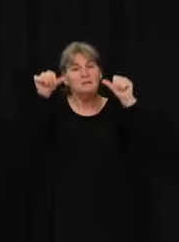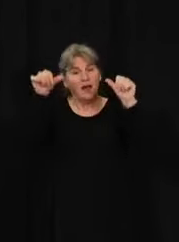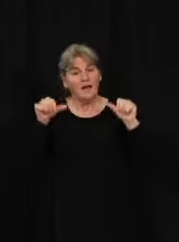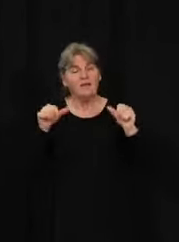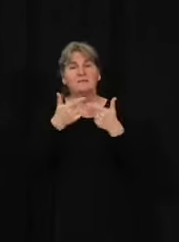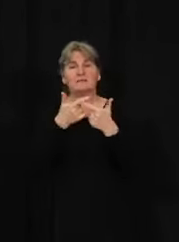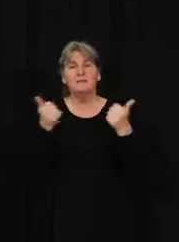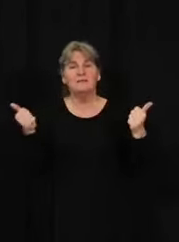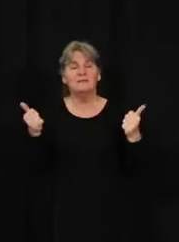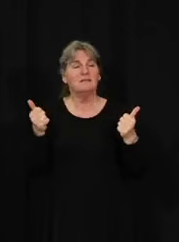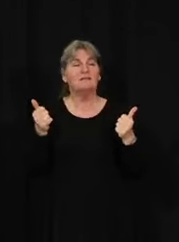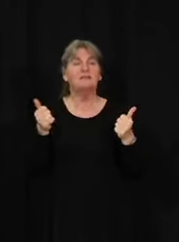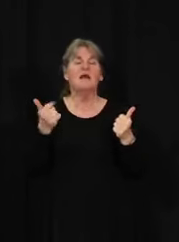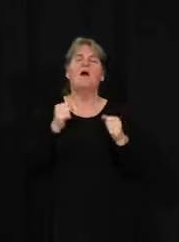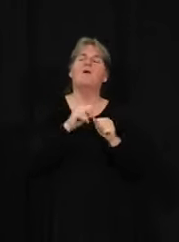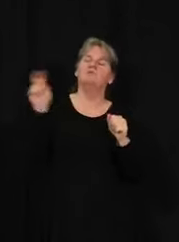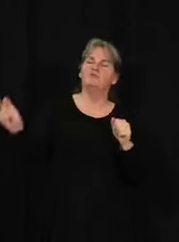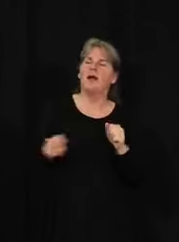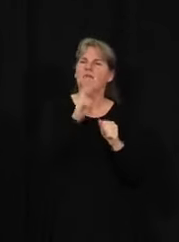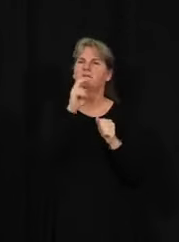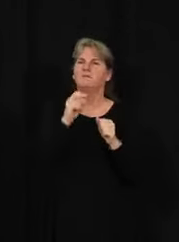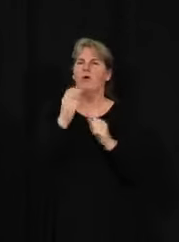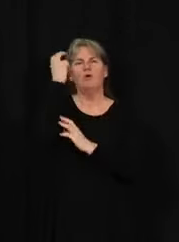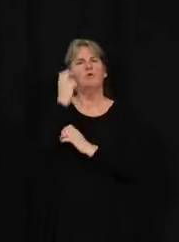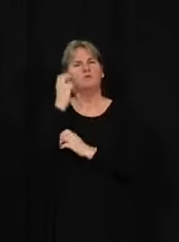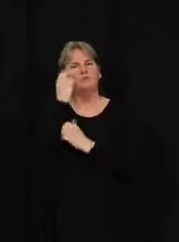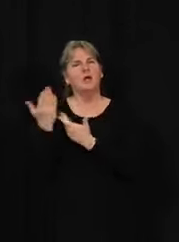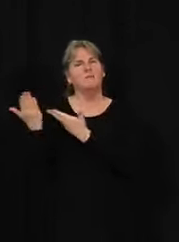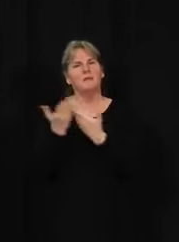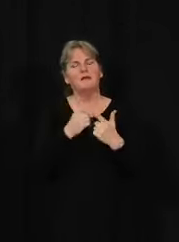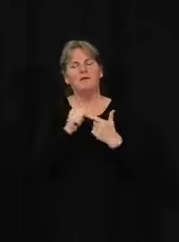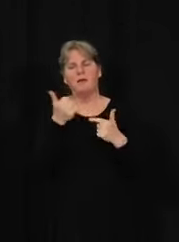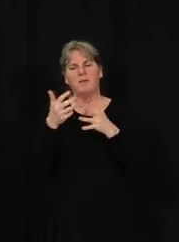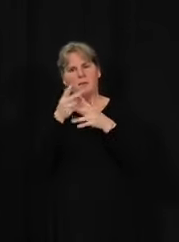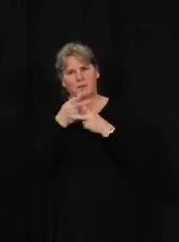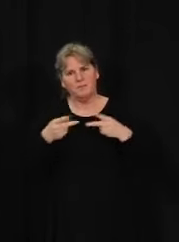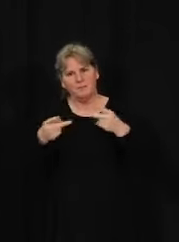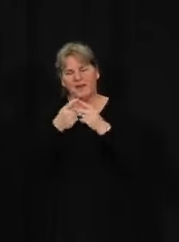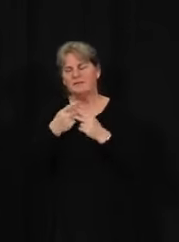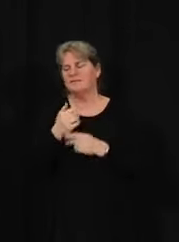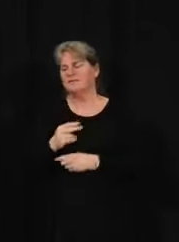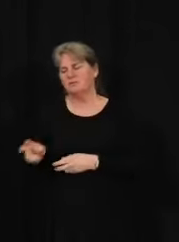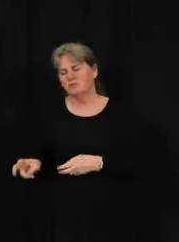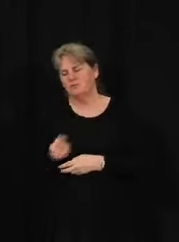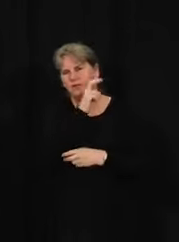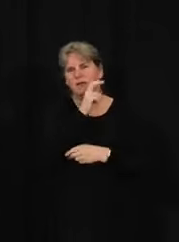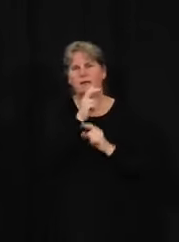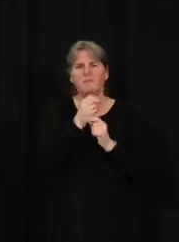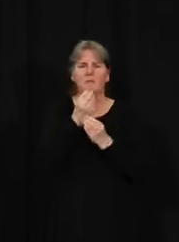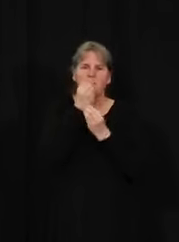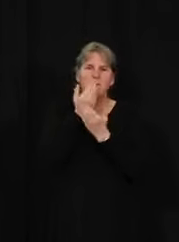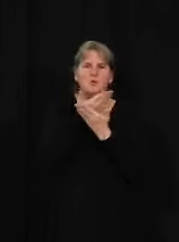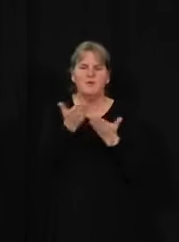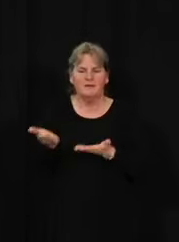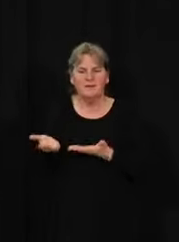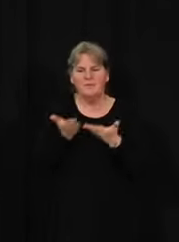us of the good and the goods travelling up to sustain us, brought to us by truck drivers most of us will never meet.